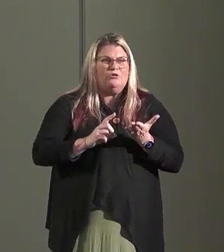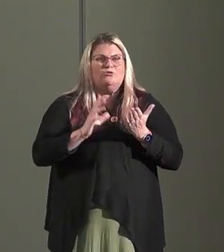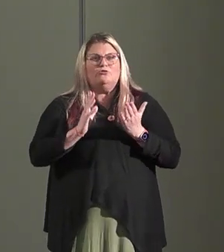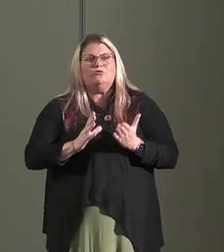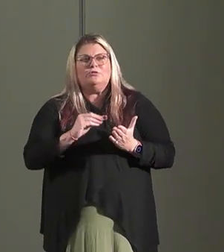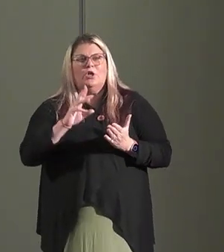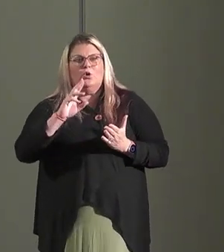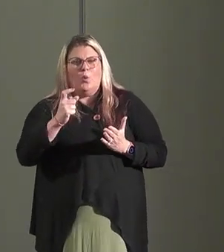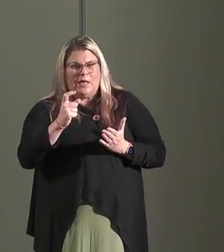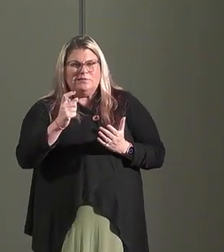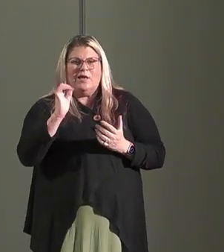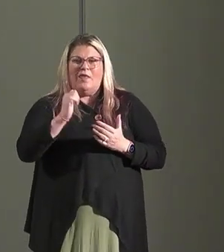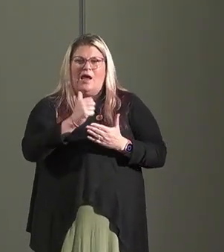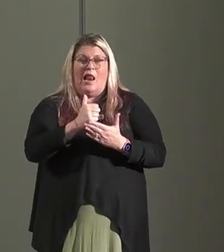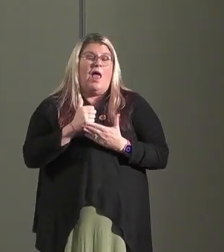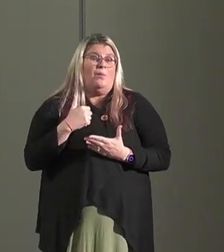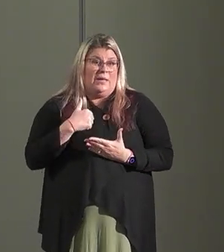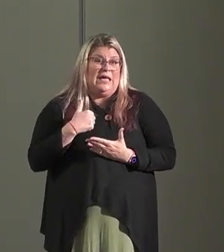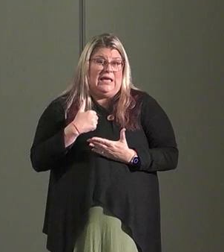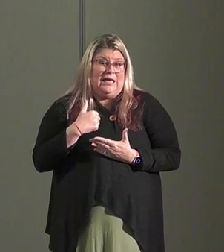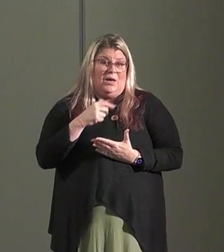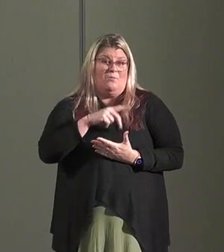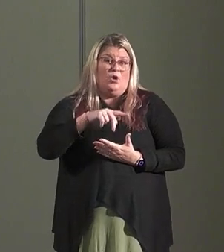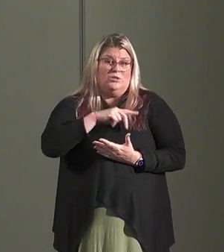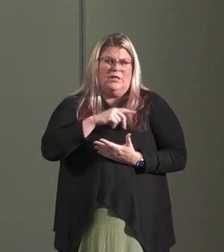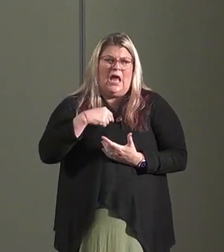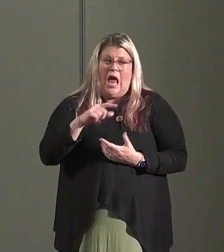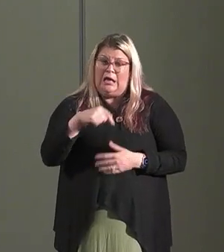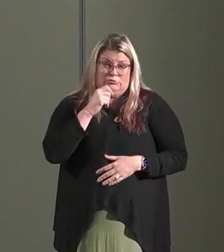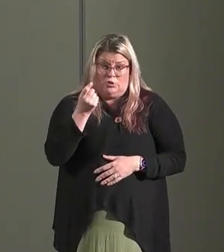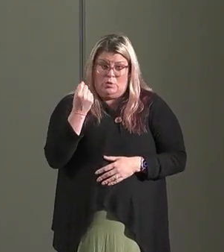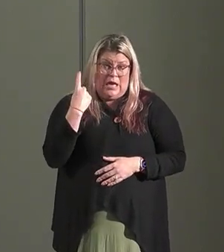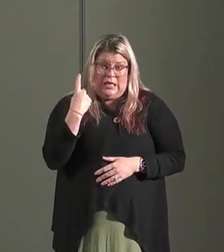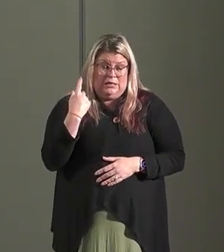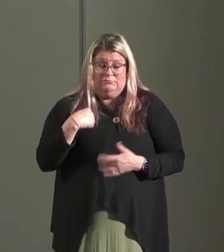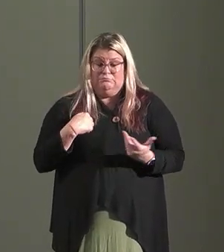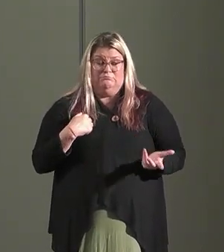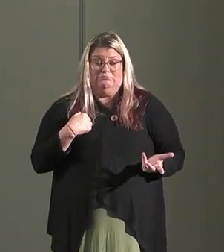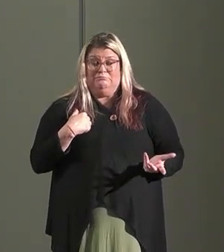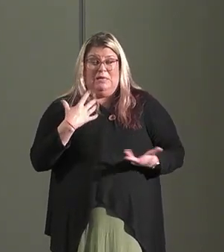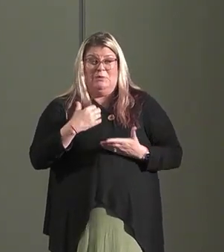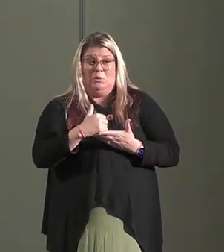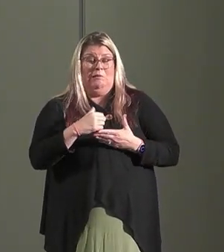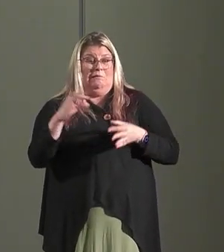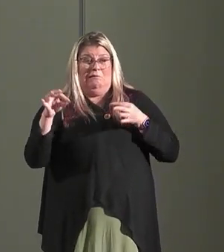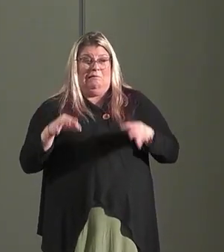that could help me out personally. I don't get it. I don't get it. I don't understand when we